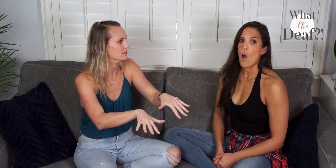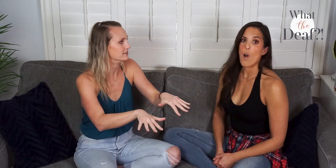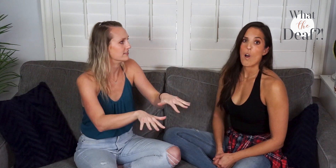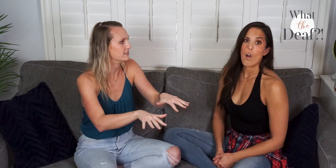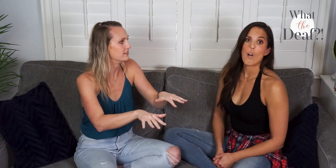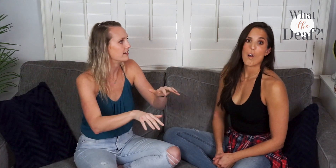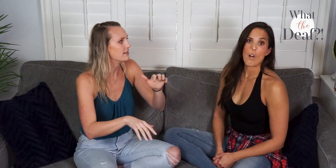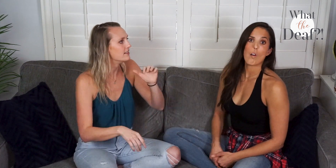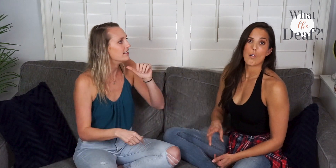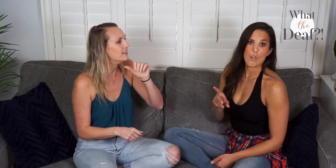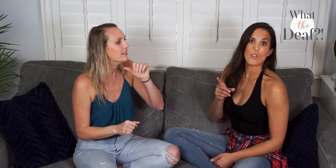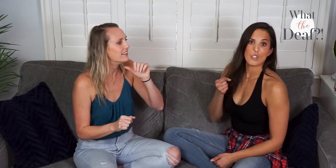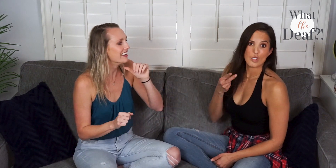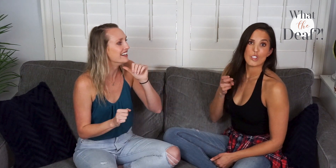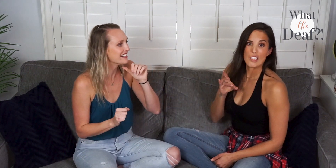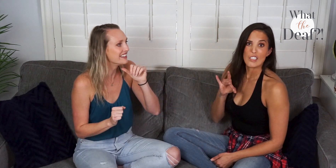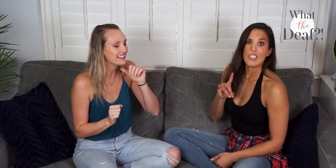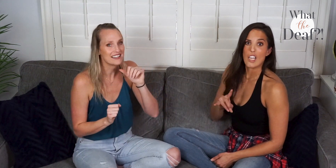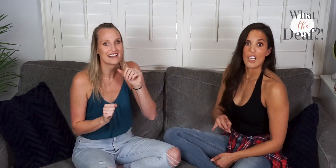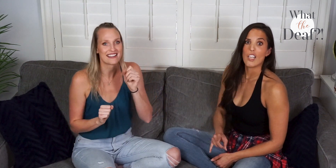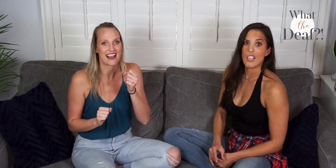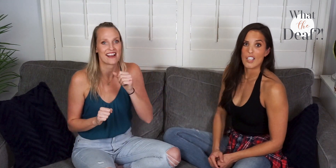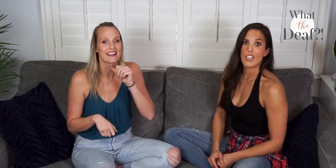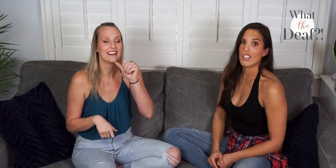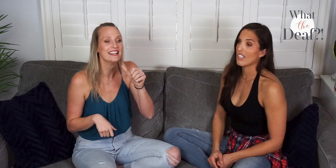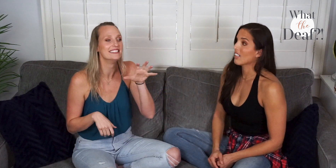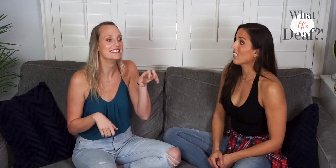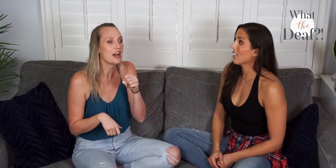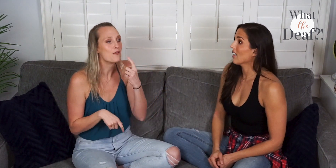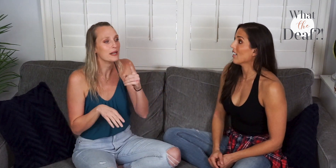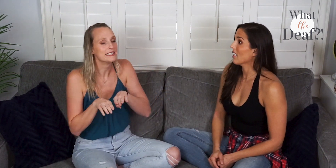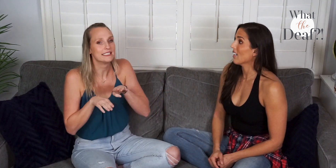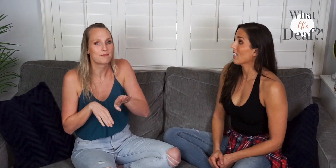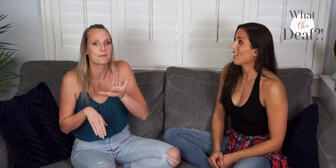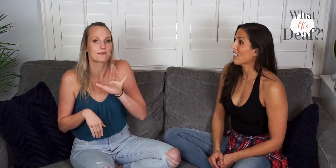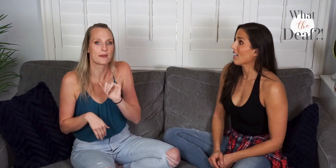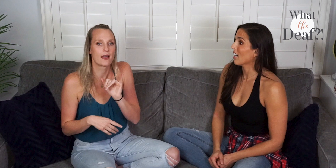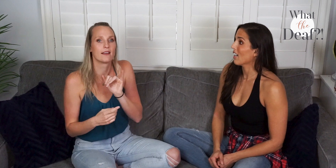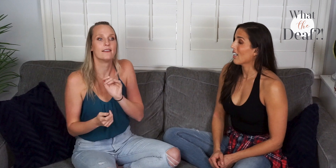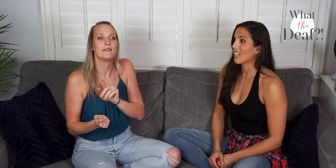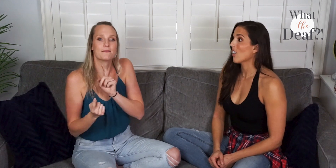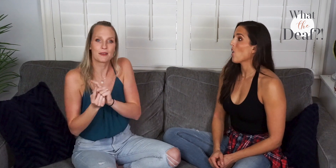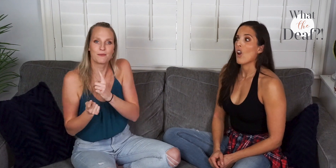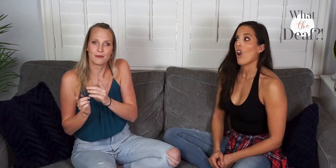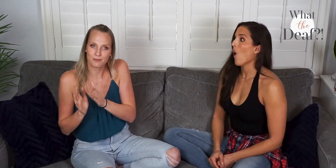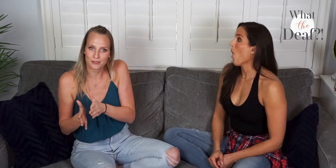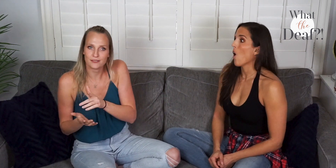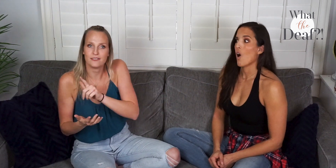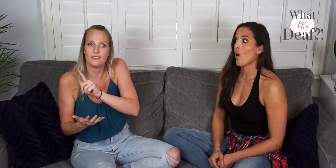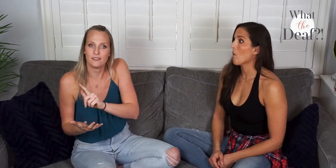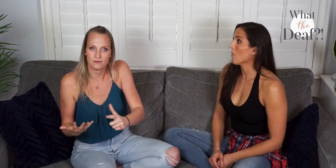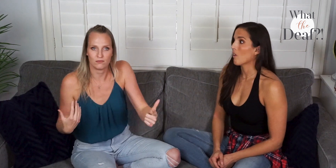Oh. She did. - Yeah. I didn't take it a step at a time by meeting one person,